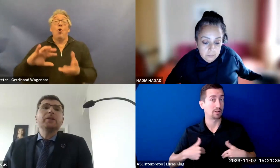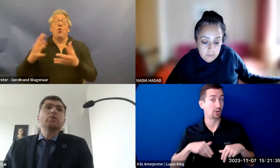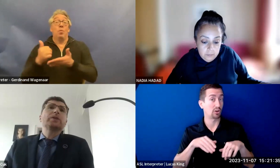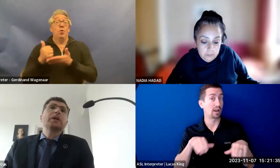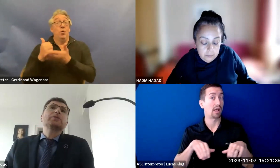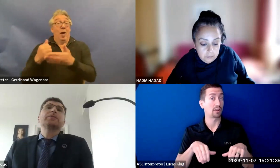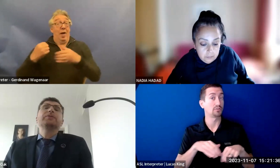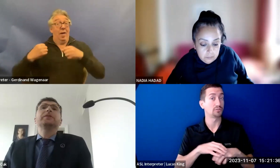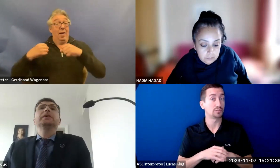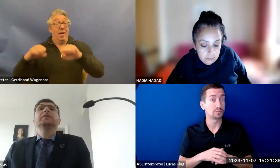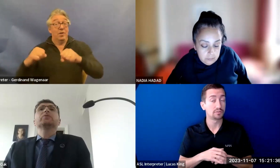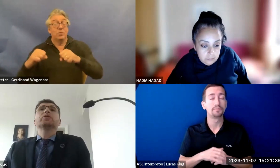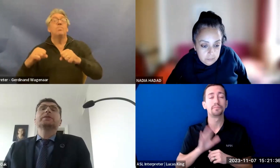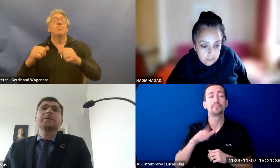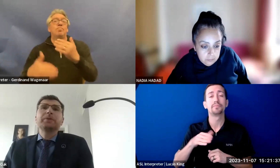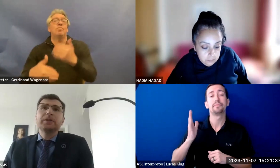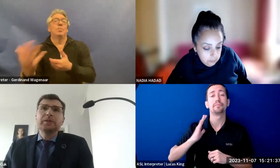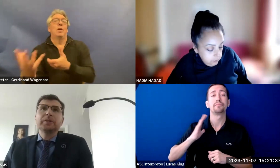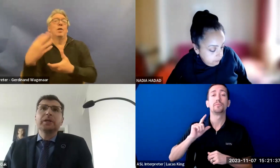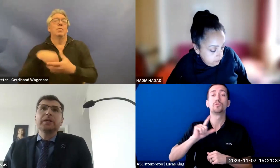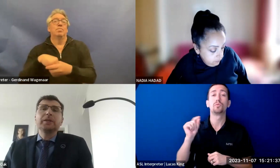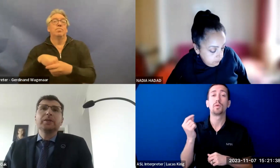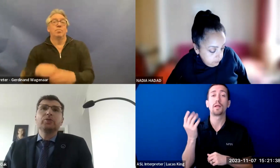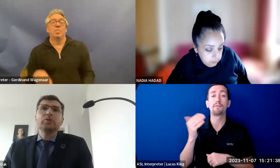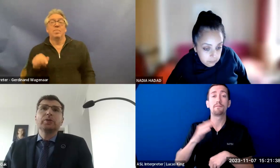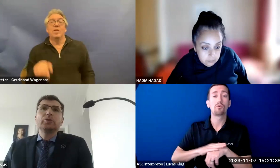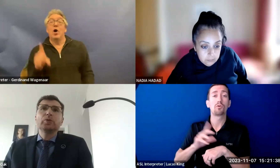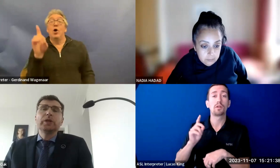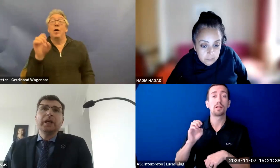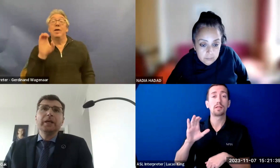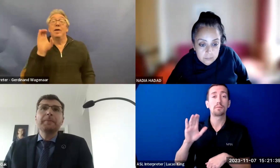Back in December 2015, I went to the UK